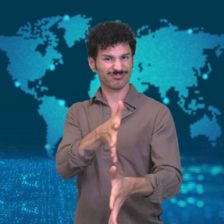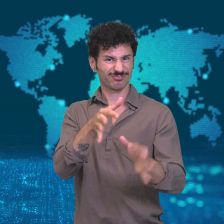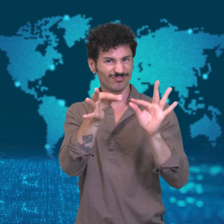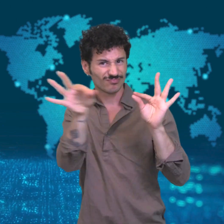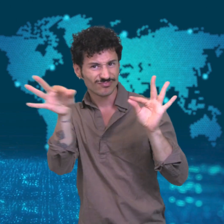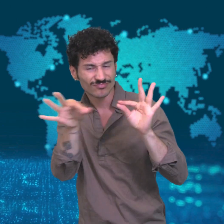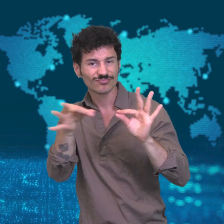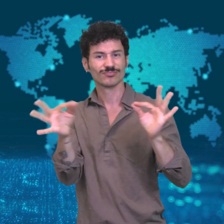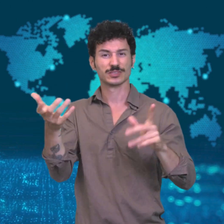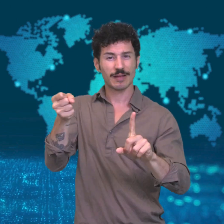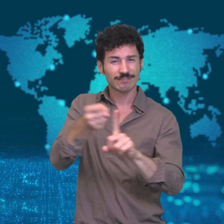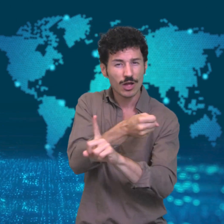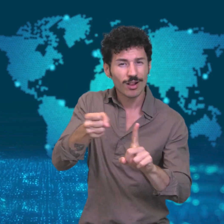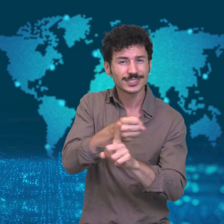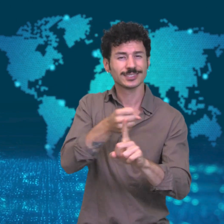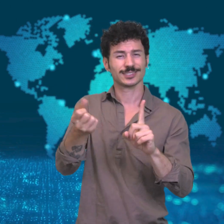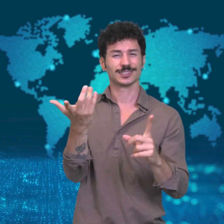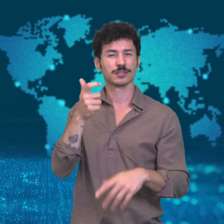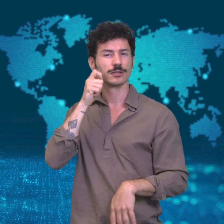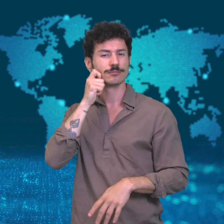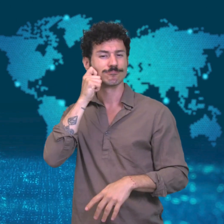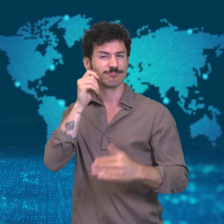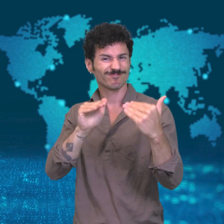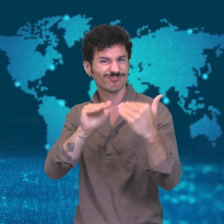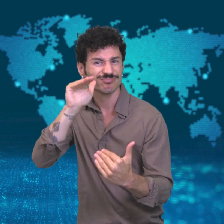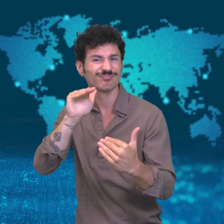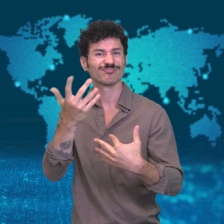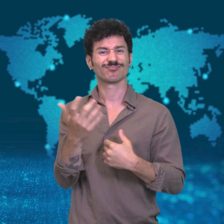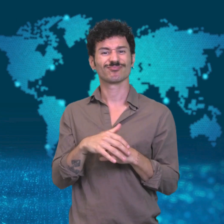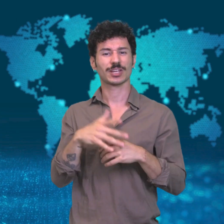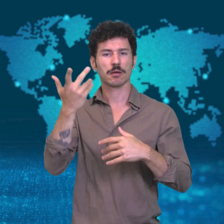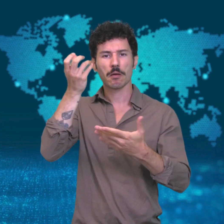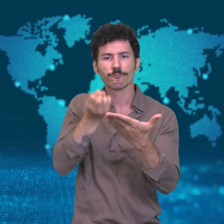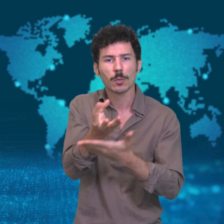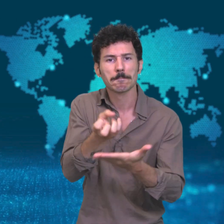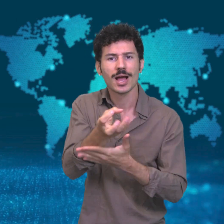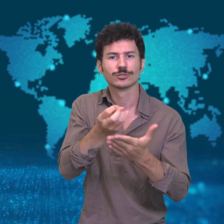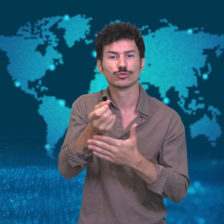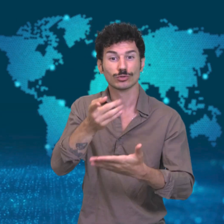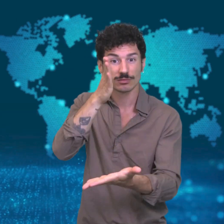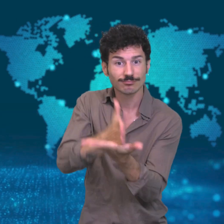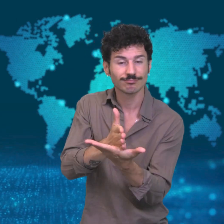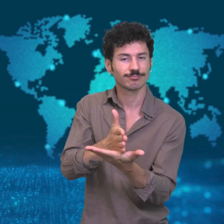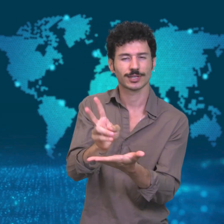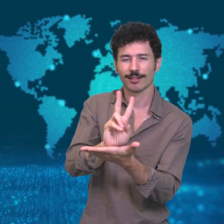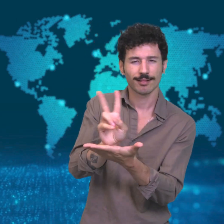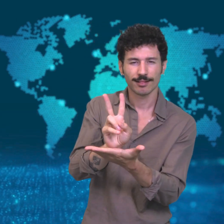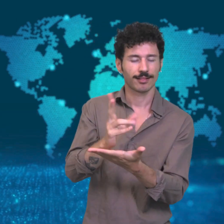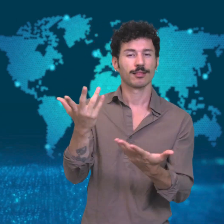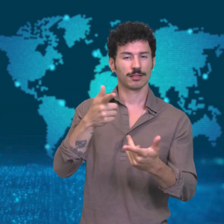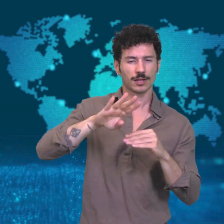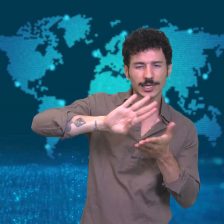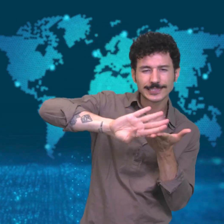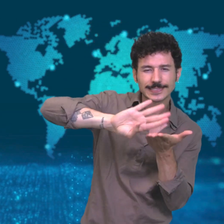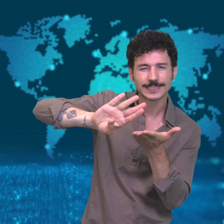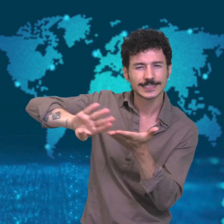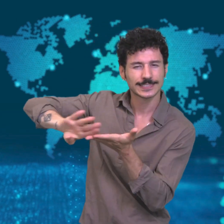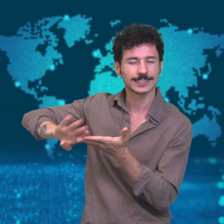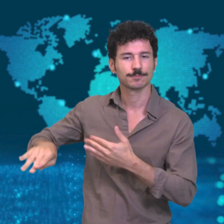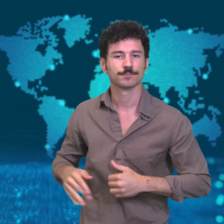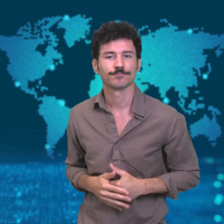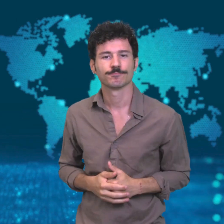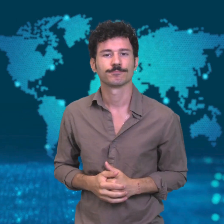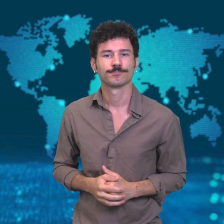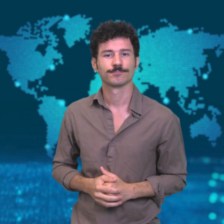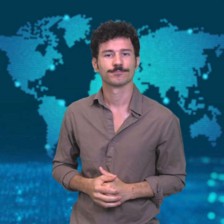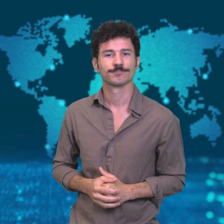that contains hate speech, violence, racial injustice, and misinformation.